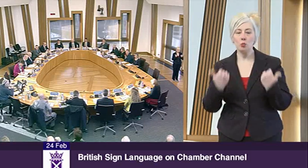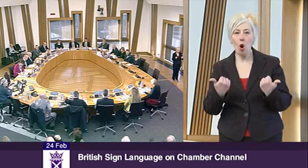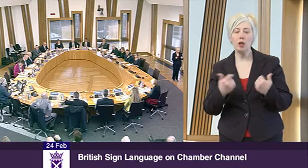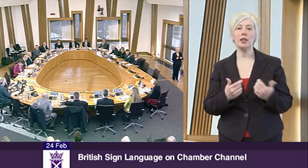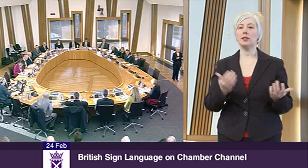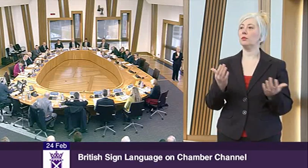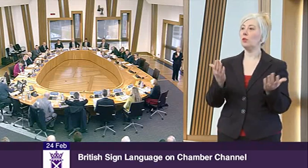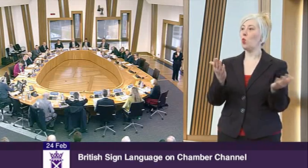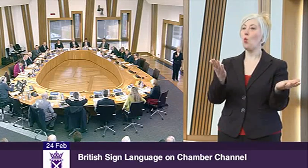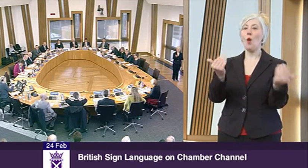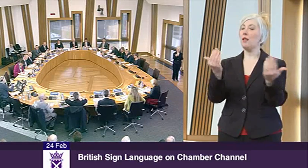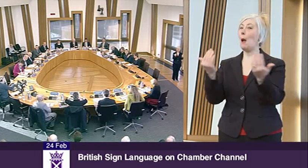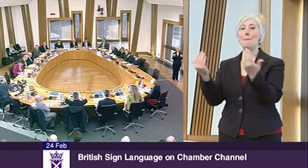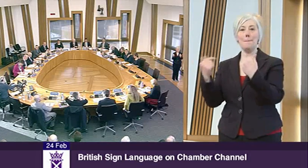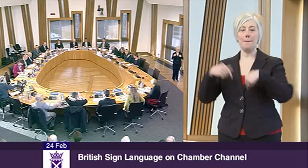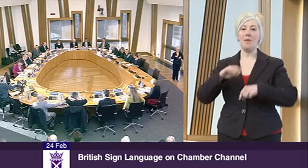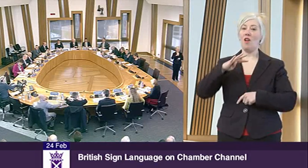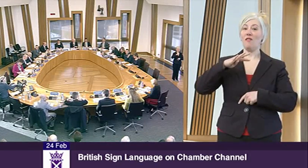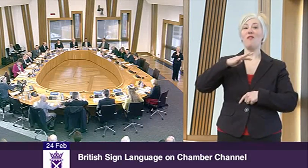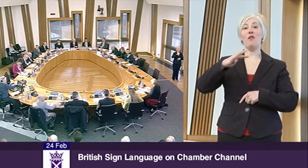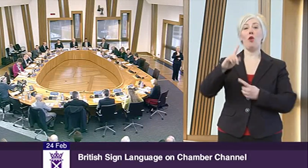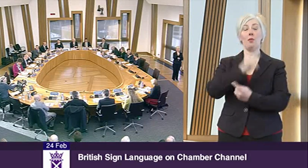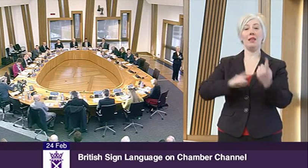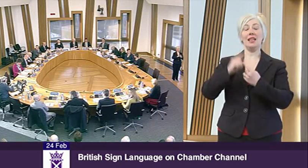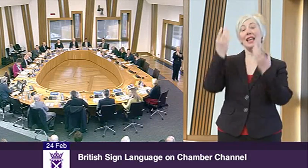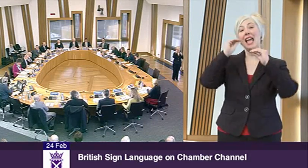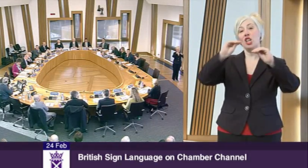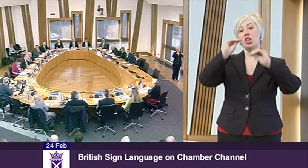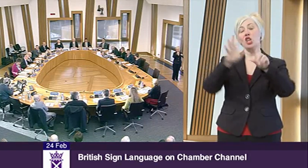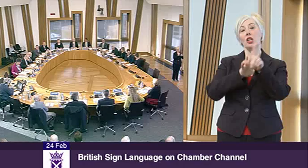The Convener Stewart Maxwell: Good morning and welcome to the fourth meeting of the Education